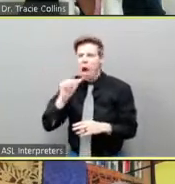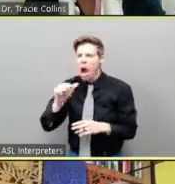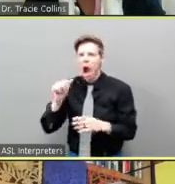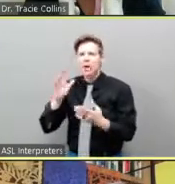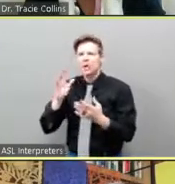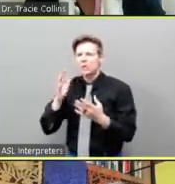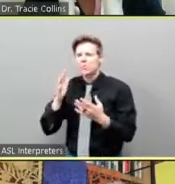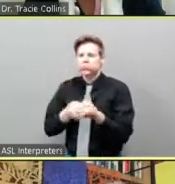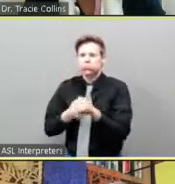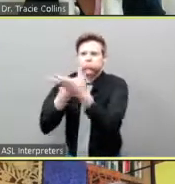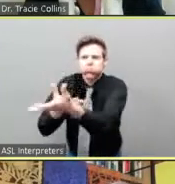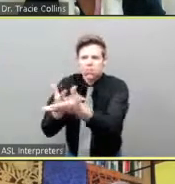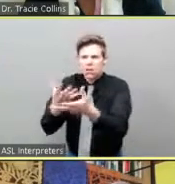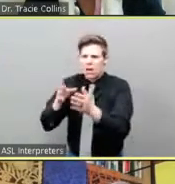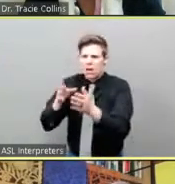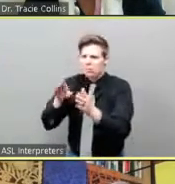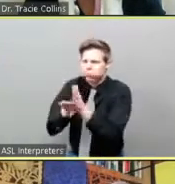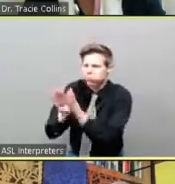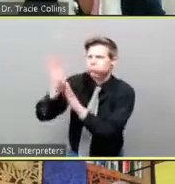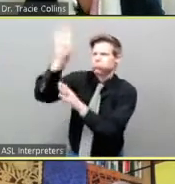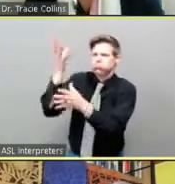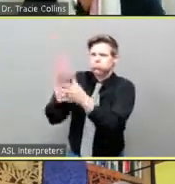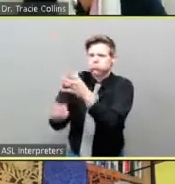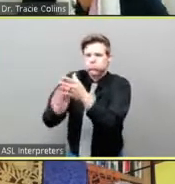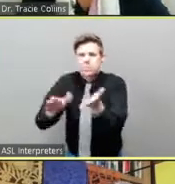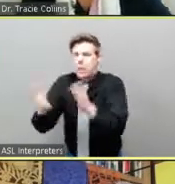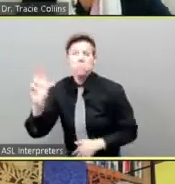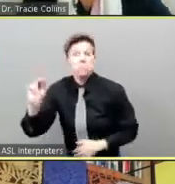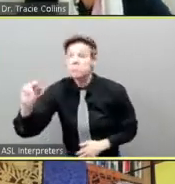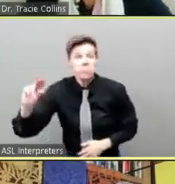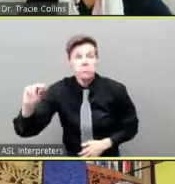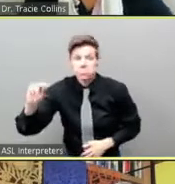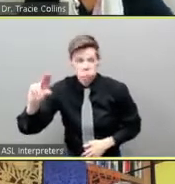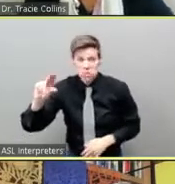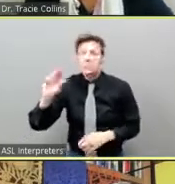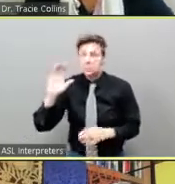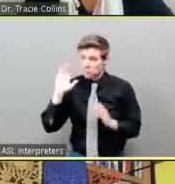Lancet and other medical journals. It looks like it does not create more